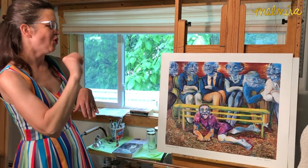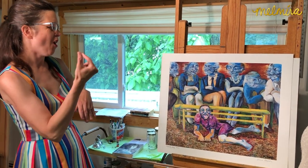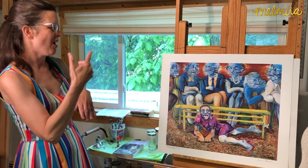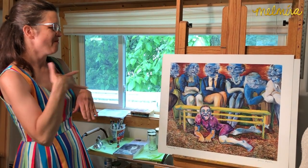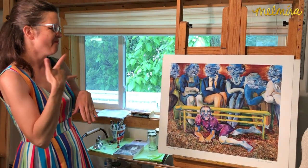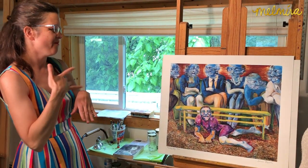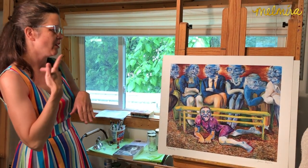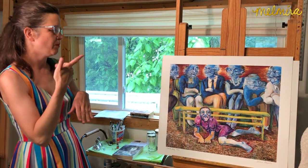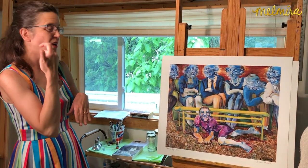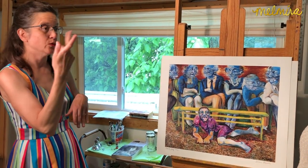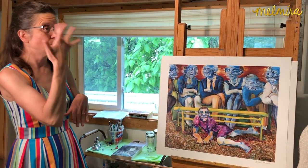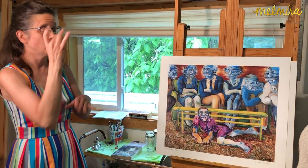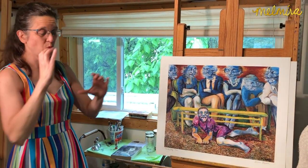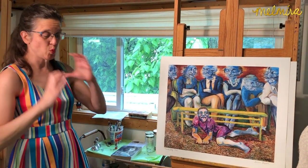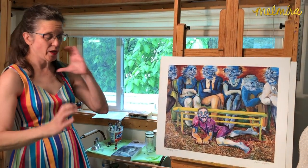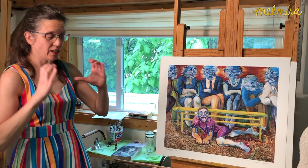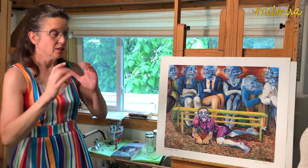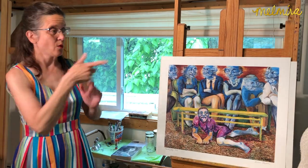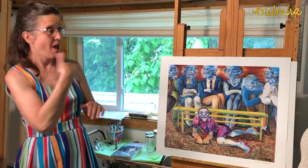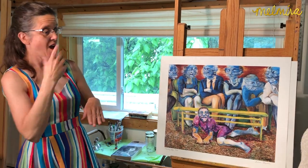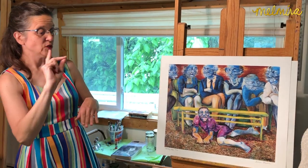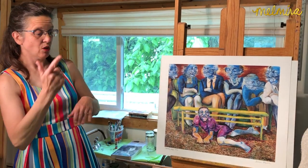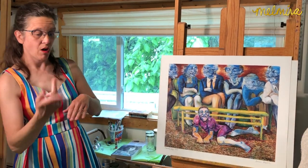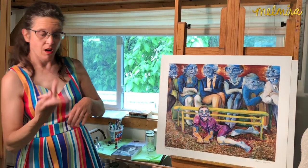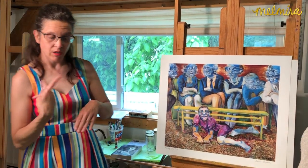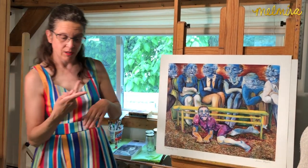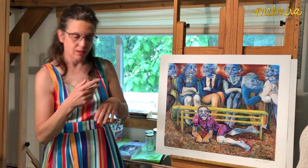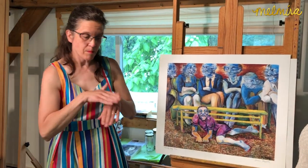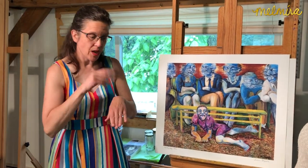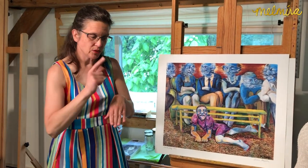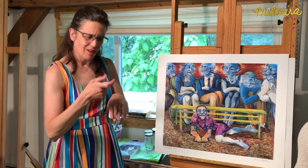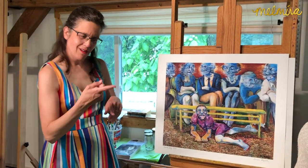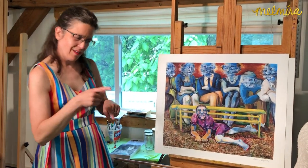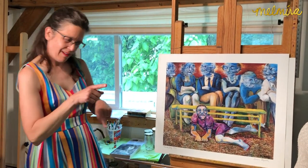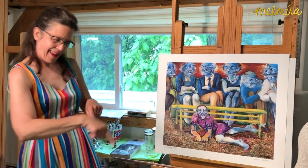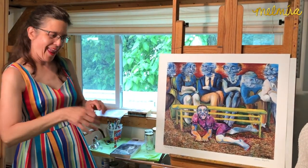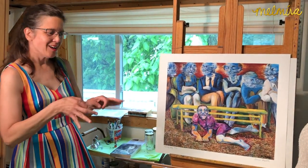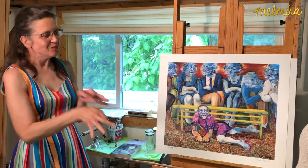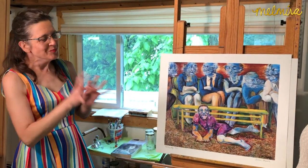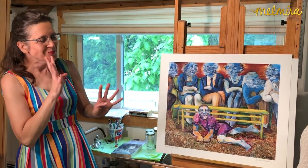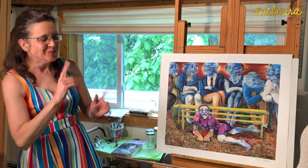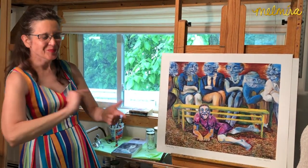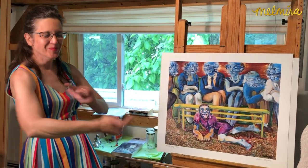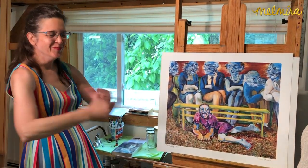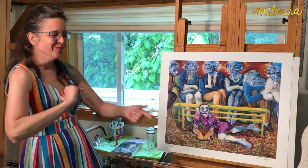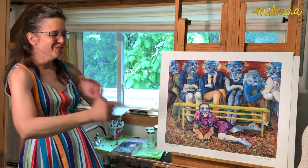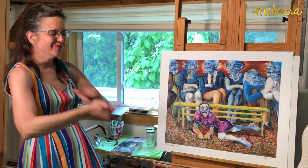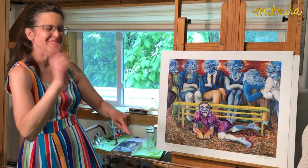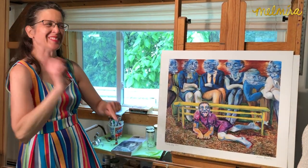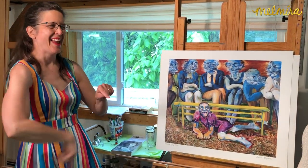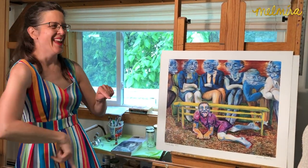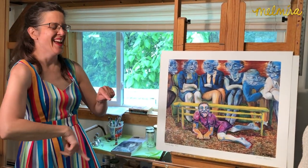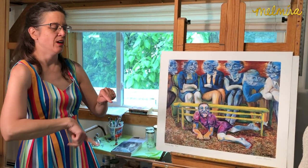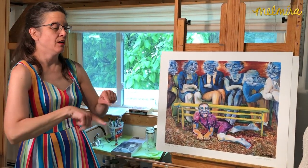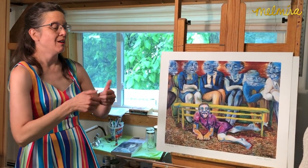like a dog, because of the lack of communication. You can't have back and forth conversations with your dog.